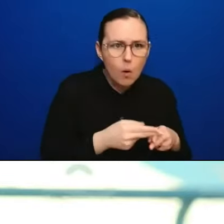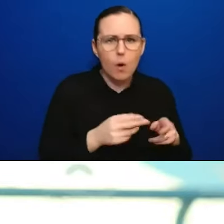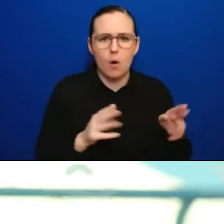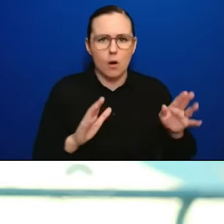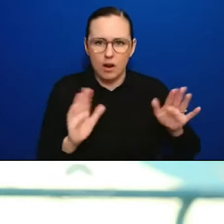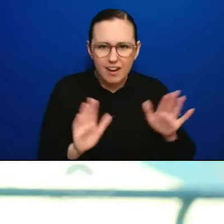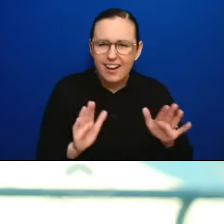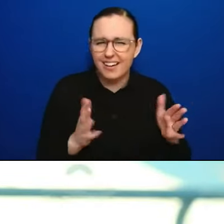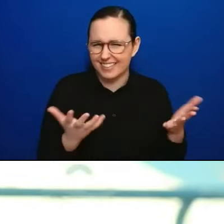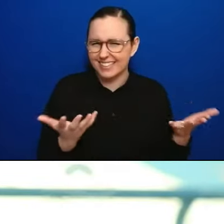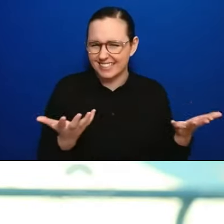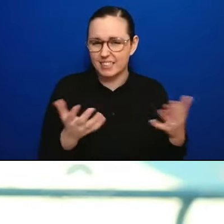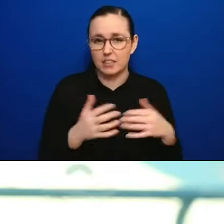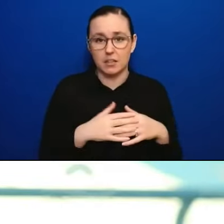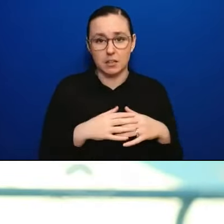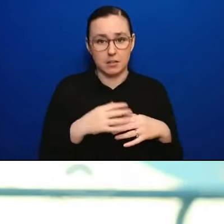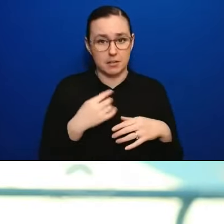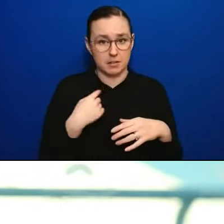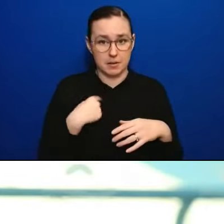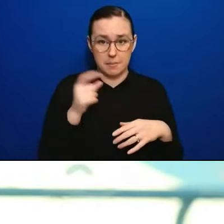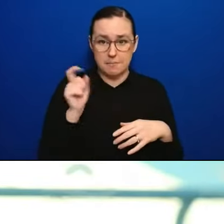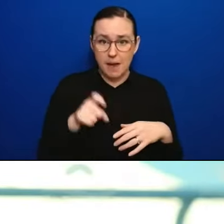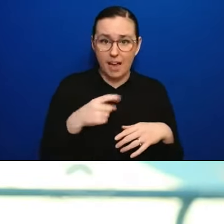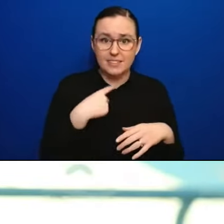that puts people at risk right now so it is finding that